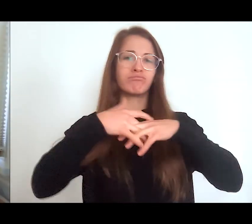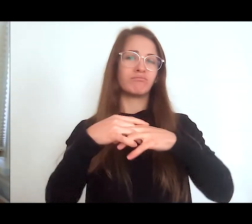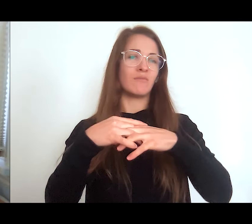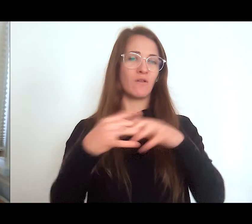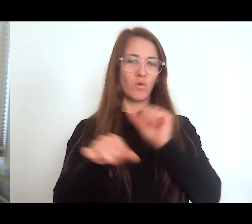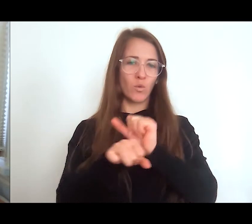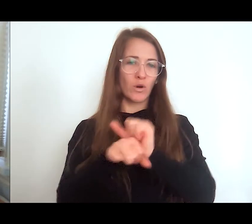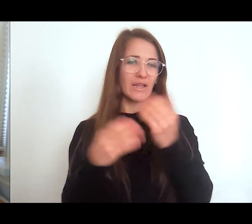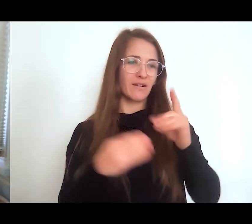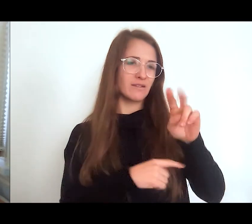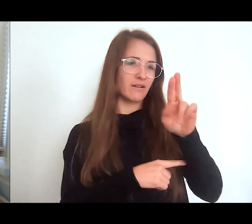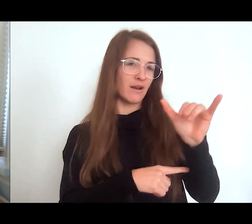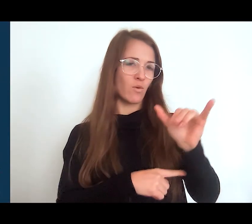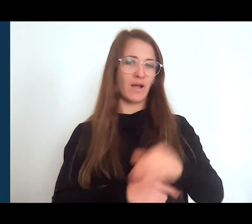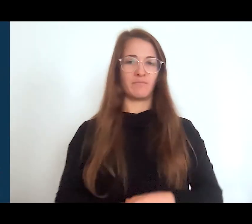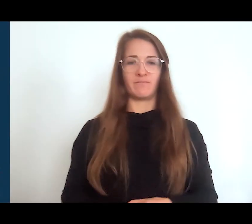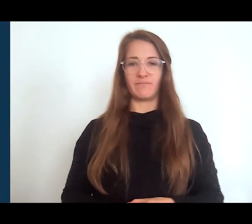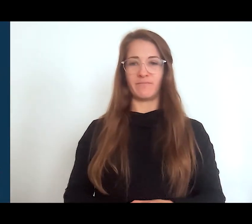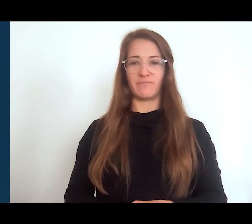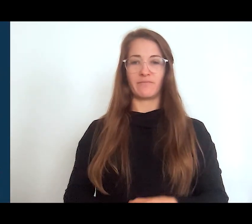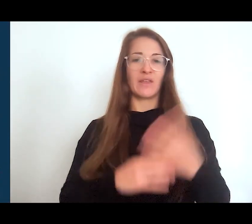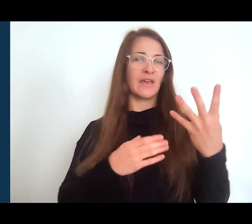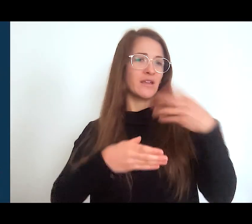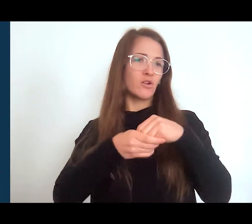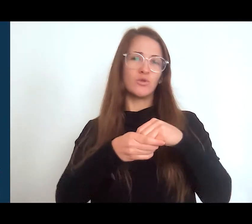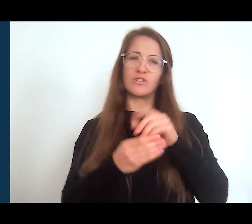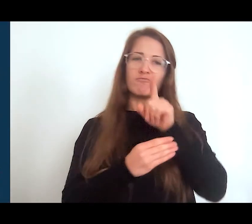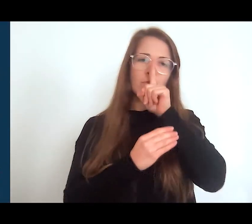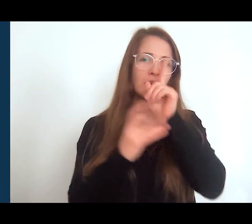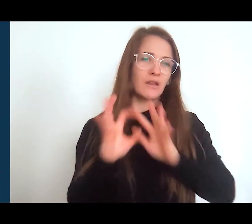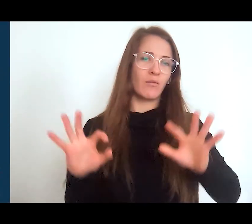EXPERIENCES AND HOW THEY ALIGN WITH THE WORK HERE AT DRNY? SO INCLUSION IS VERY